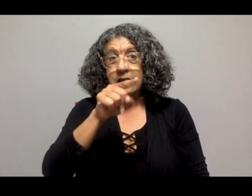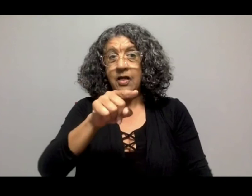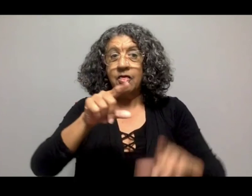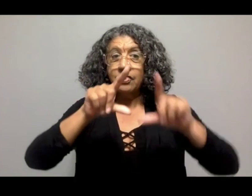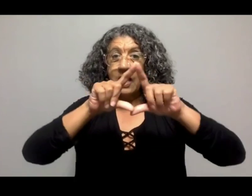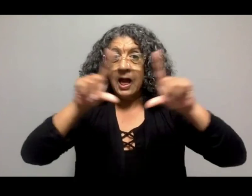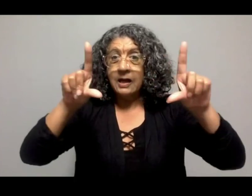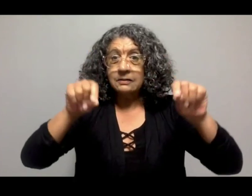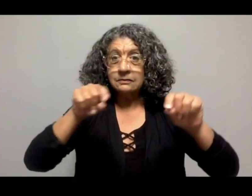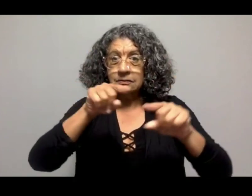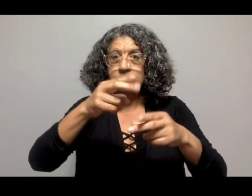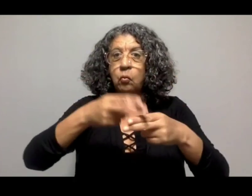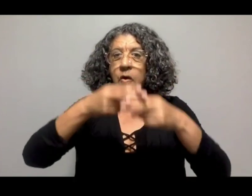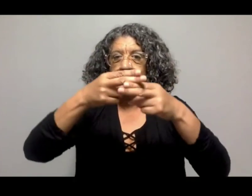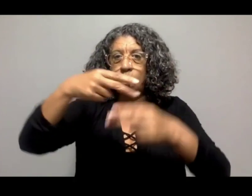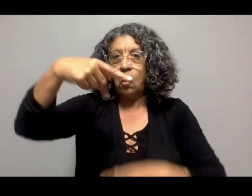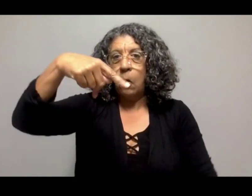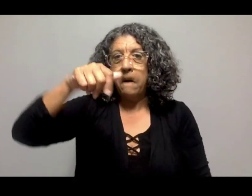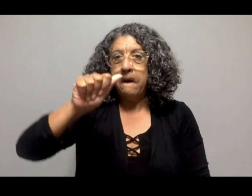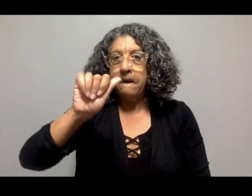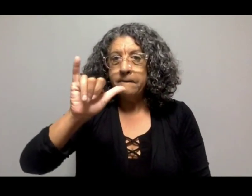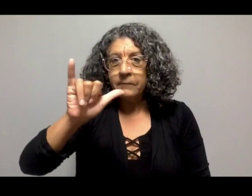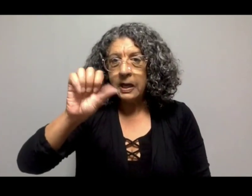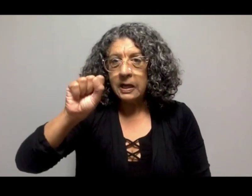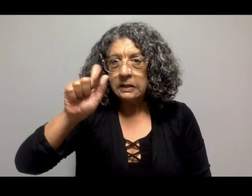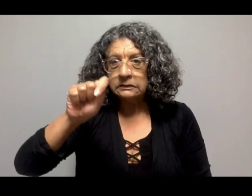you see this paystub.